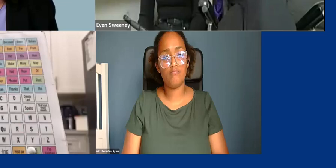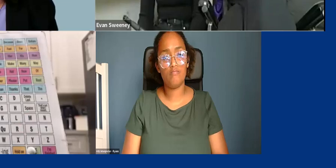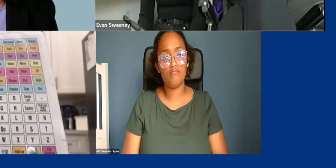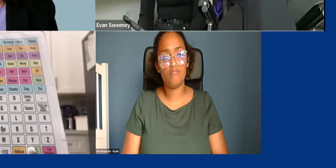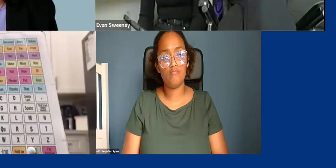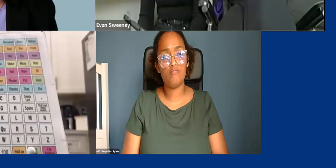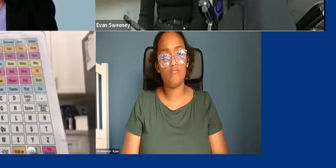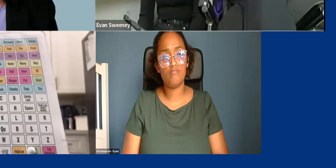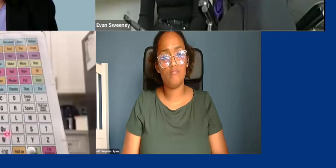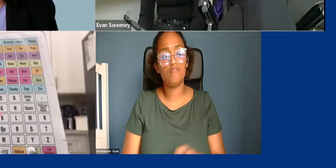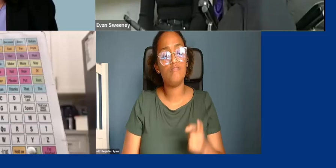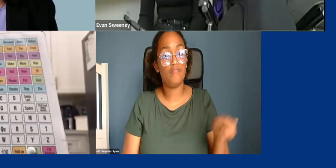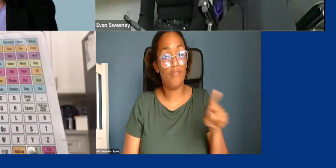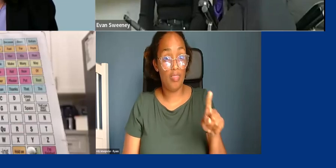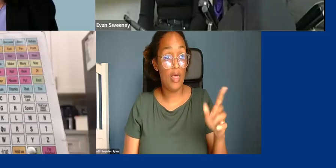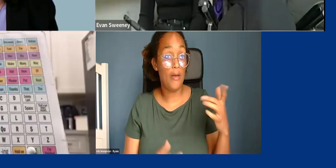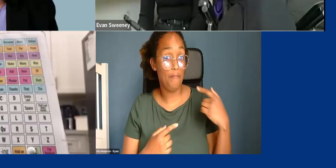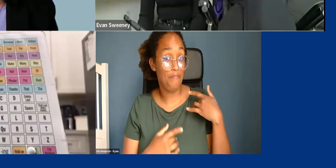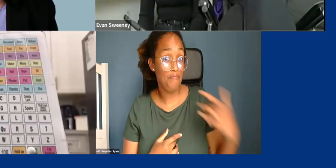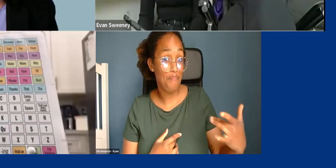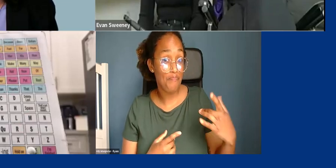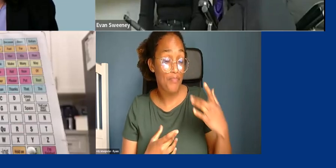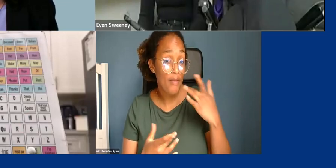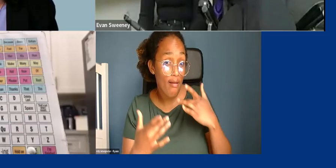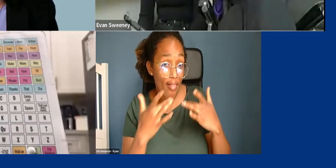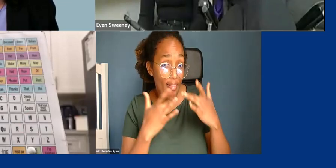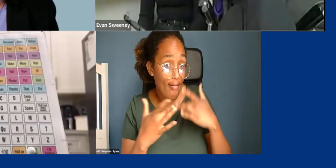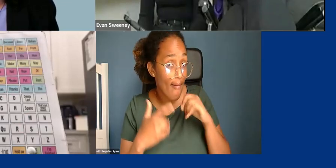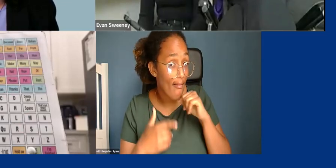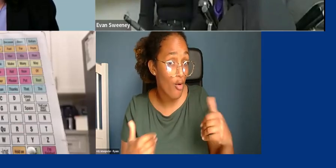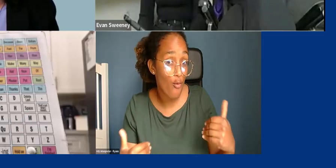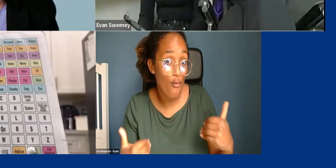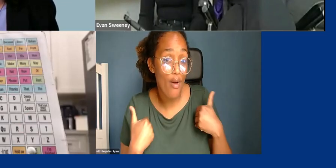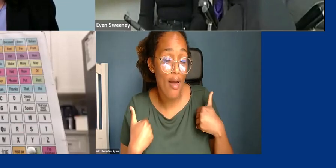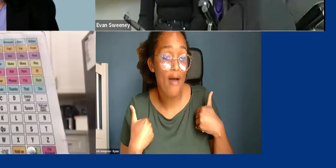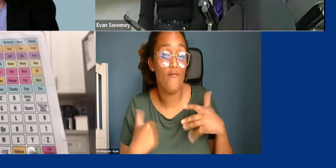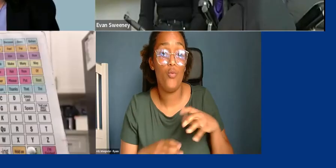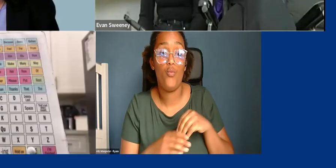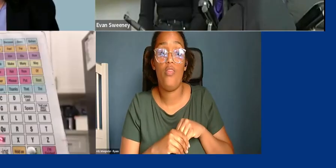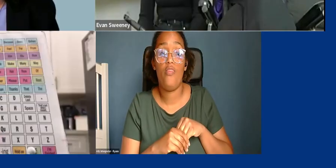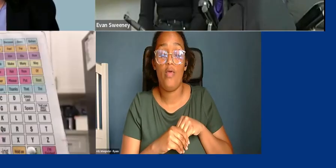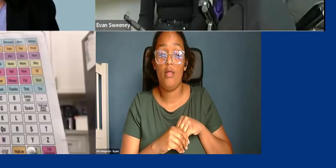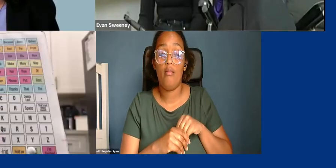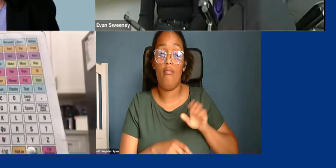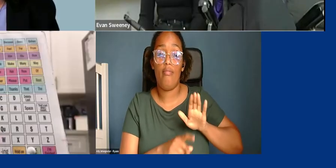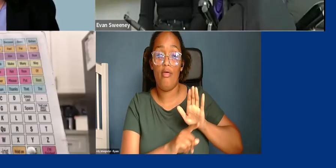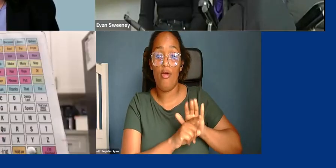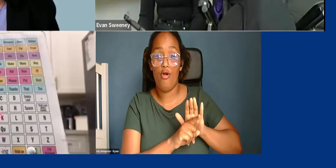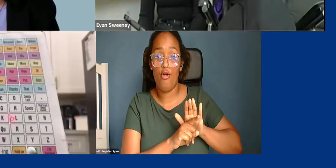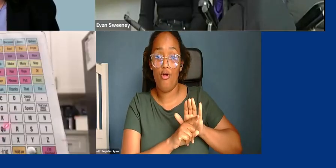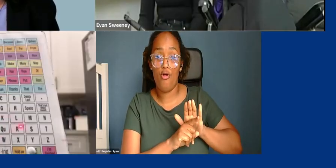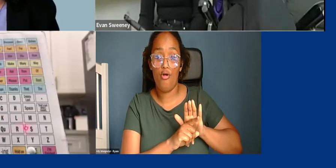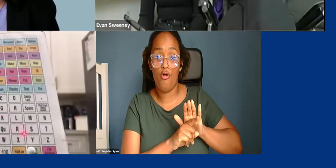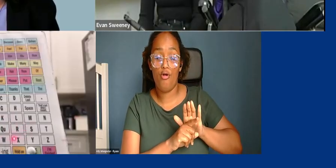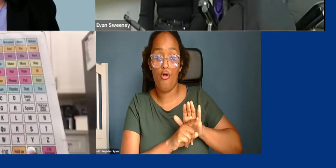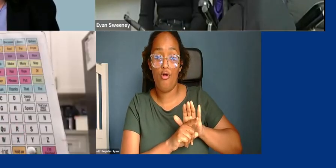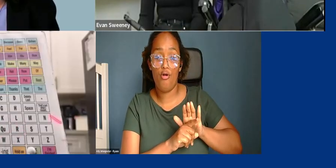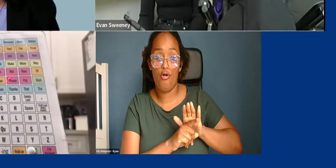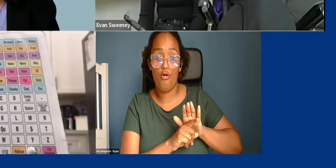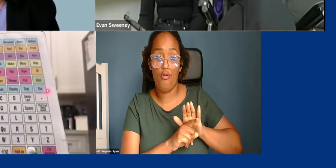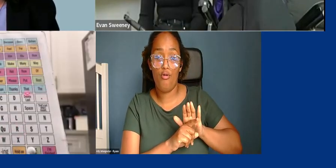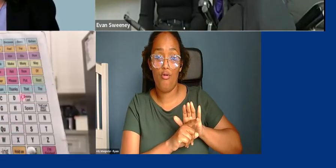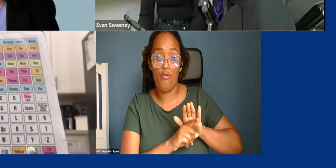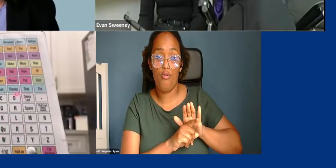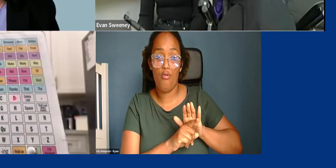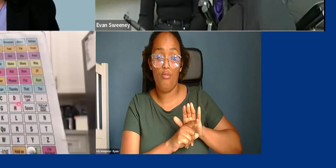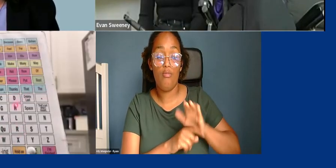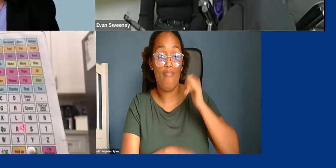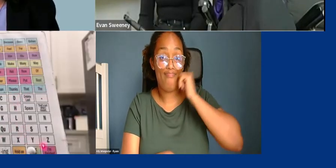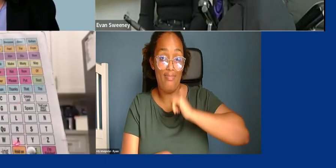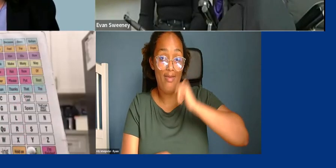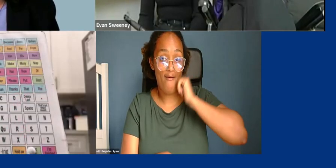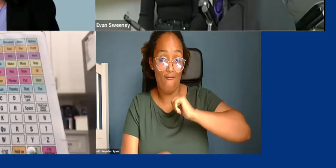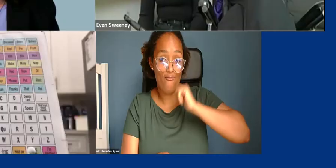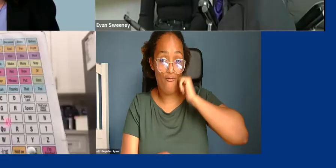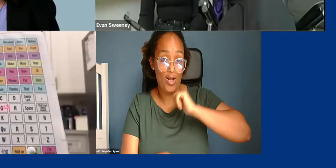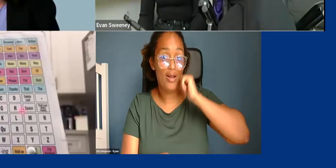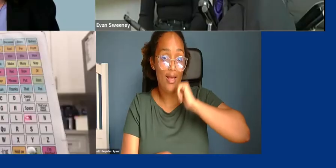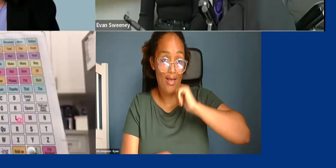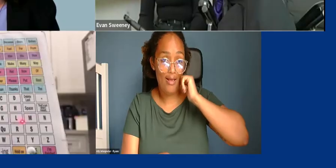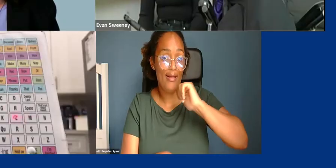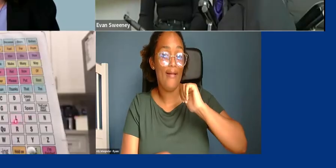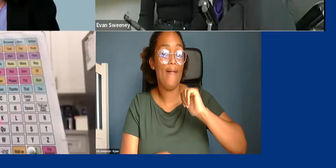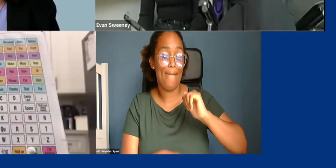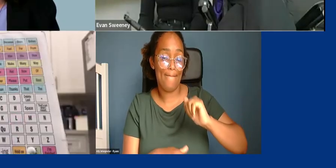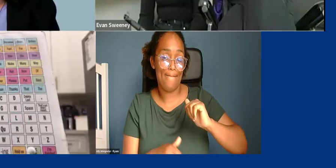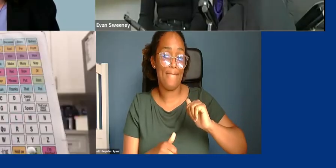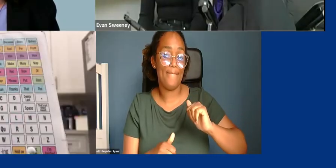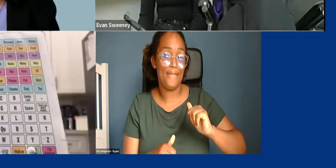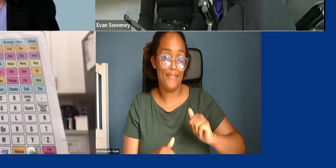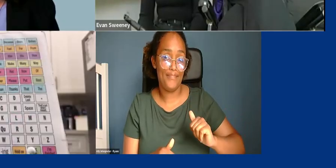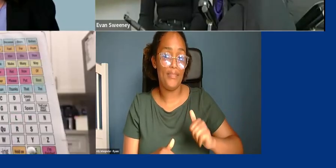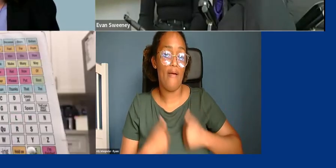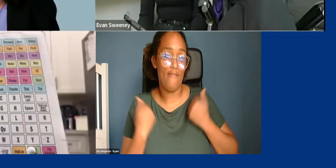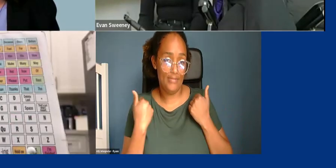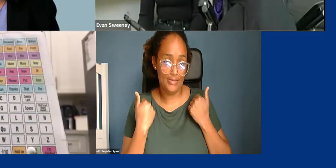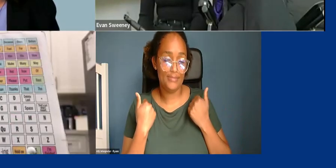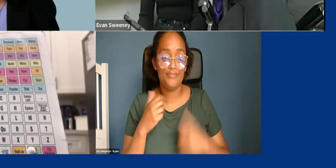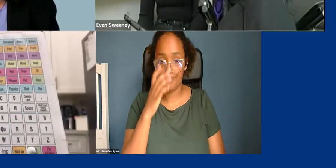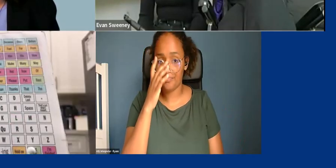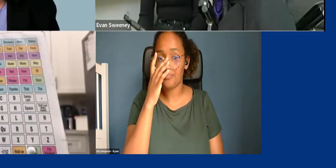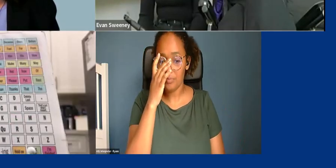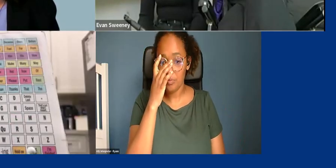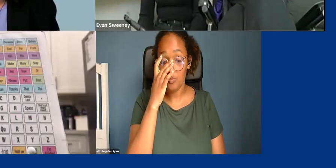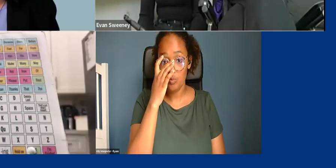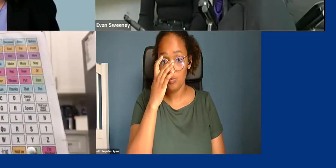laugh in their E-V-E, every day lives. Also,